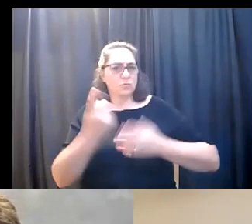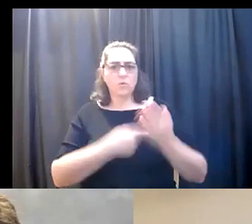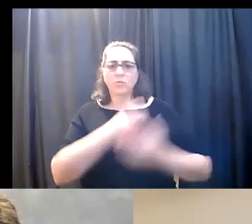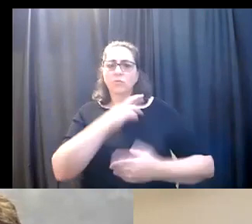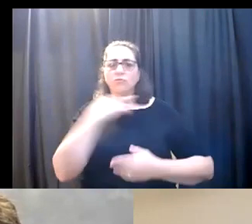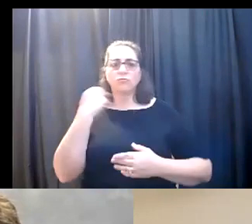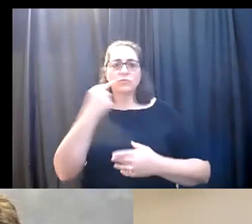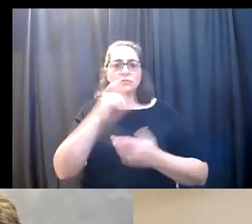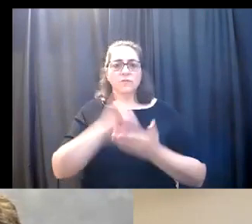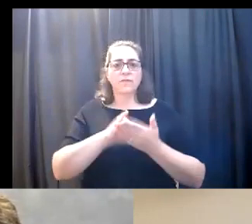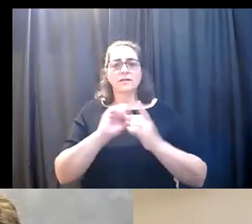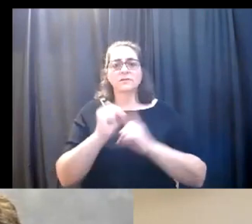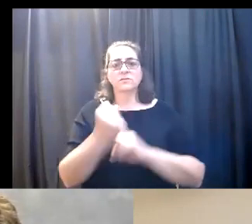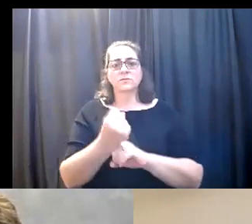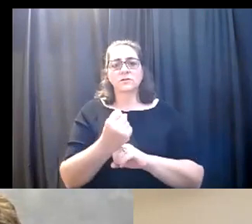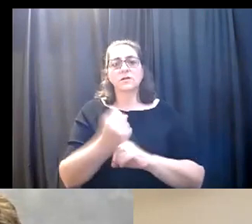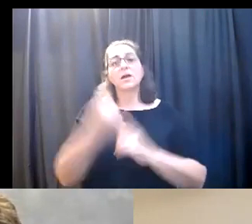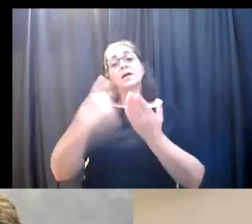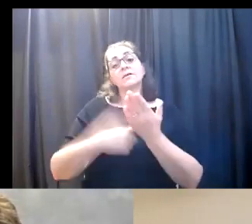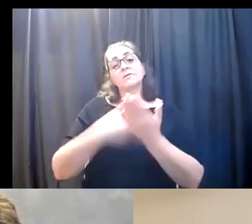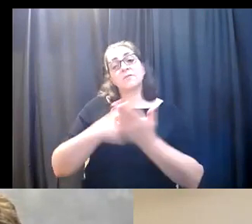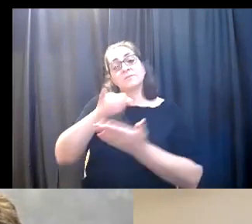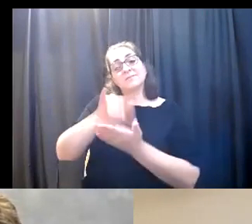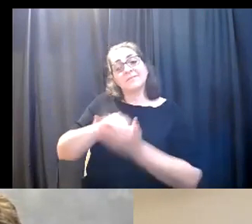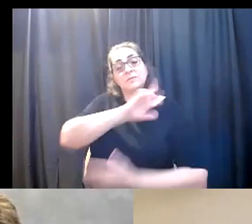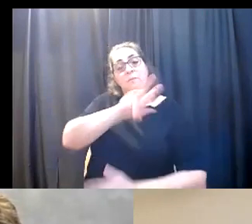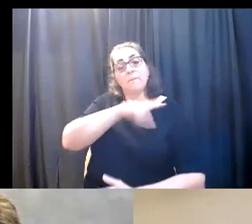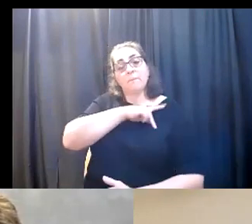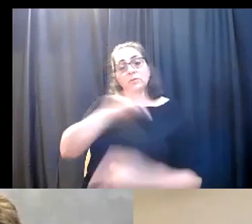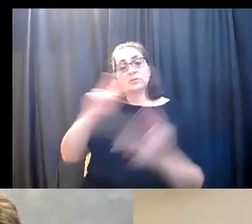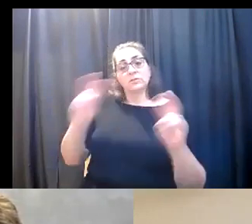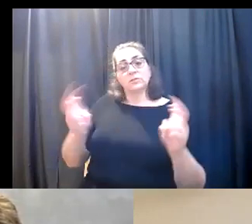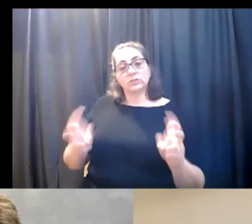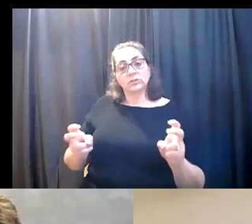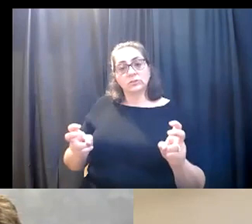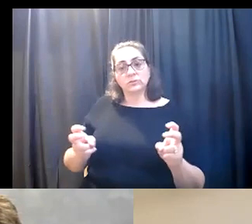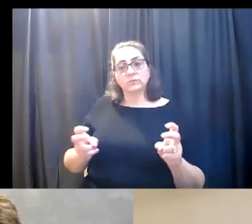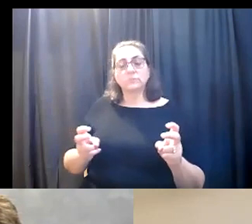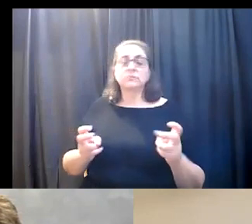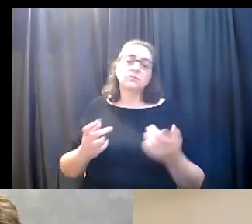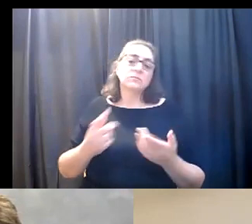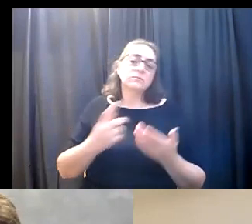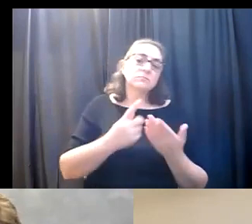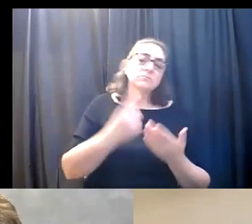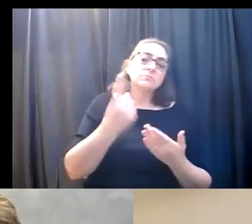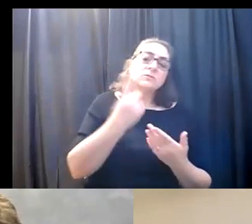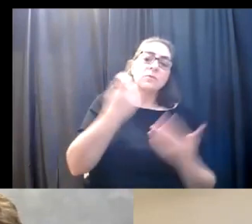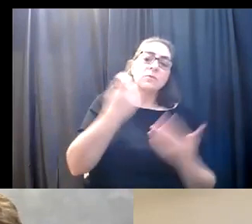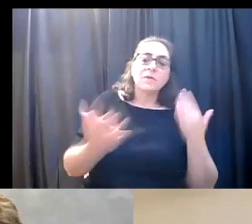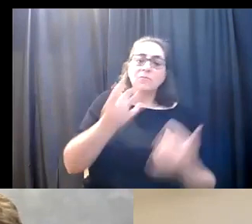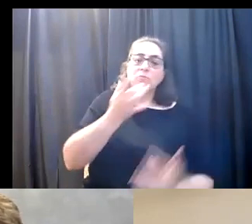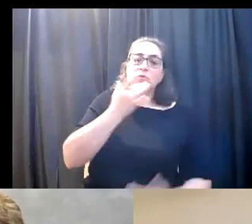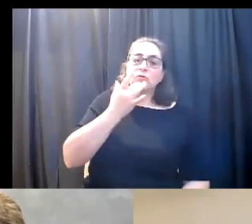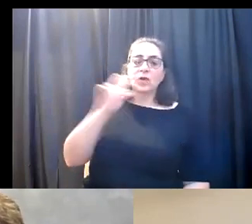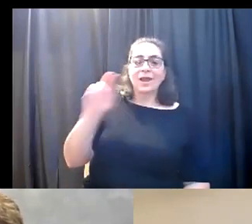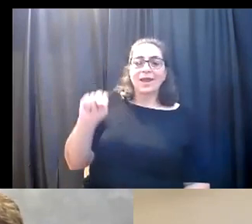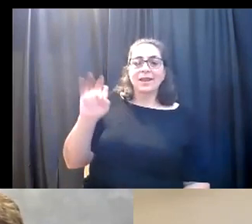I'd recommend, remember, this is automated captioning generated by intelligent dpainlt